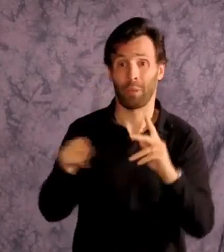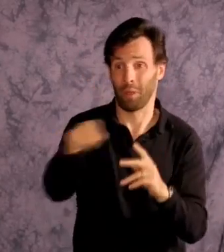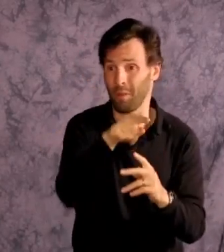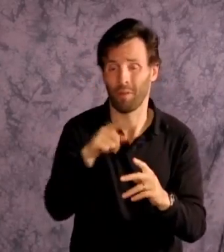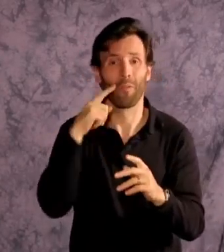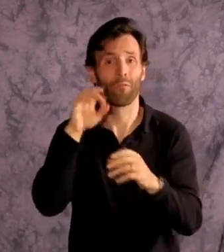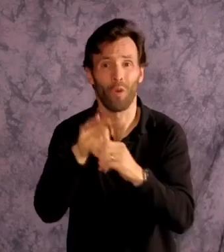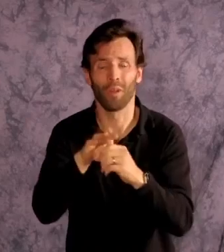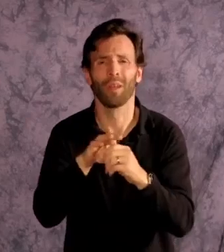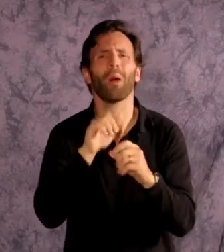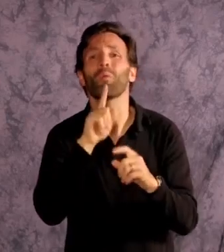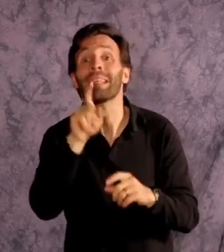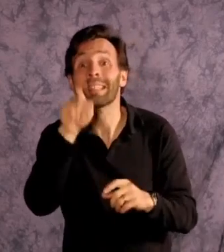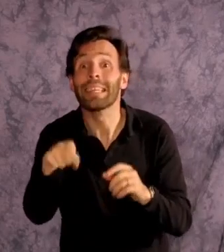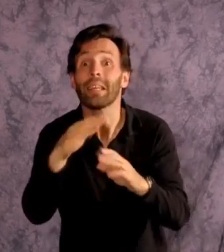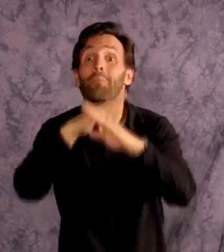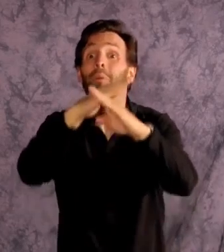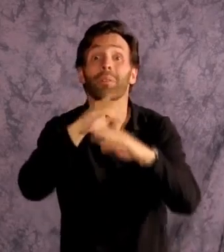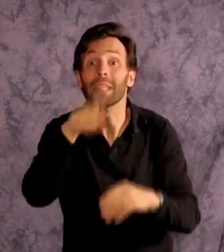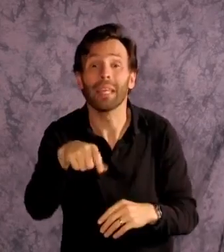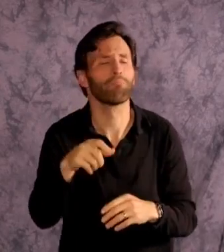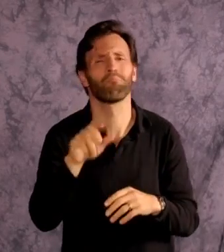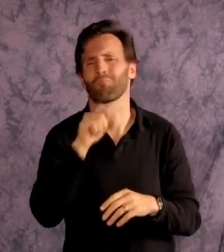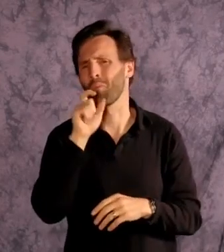A cynical and misguided attempt